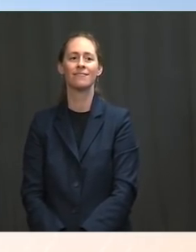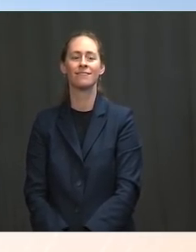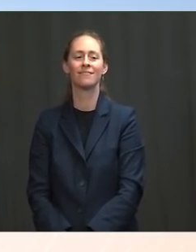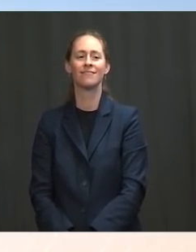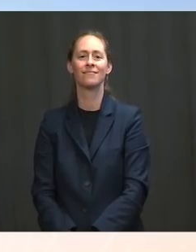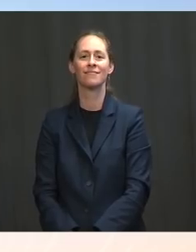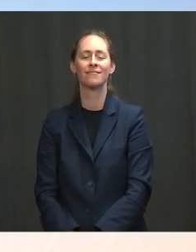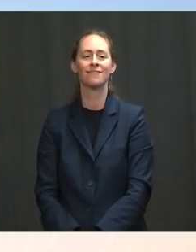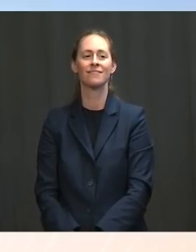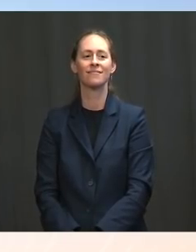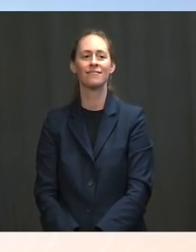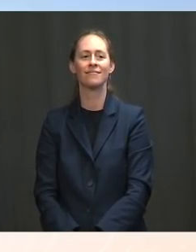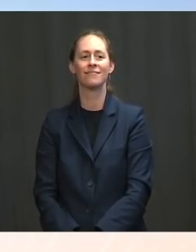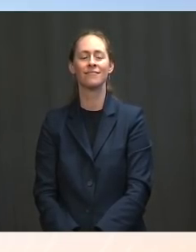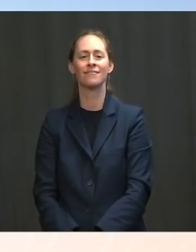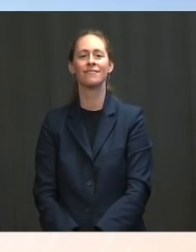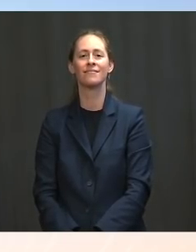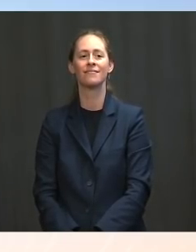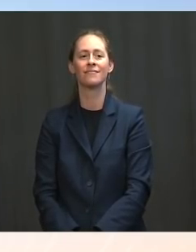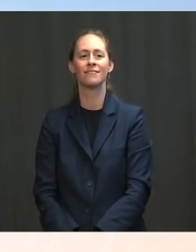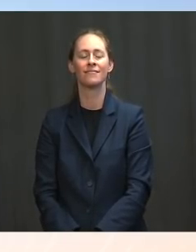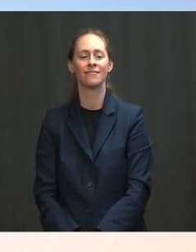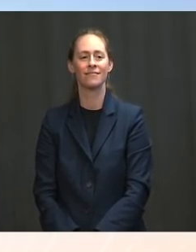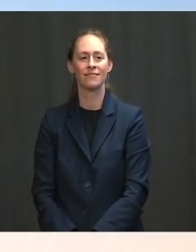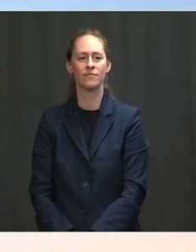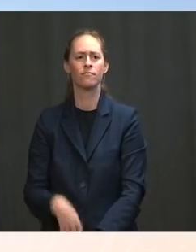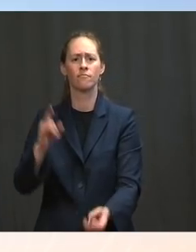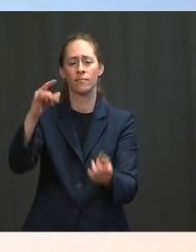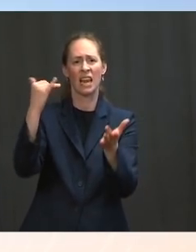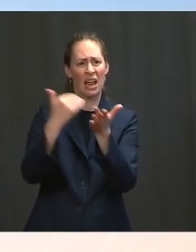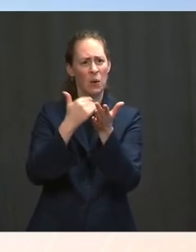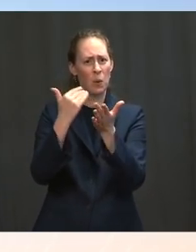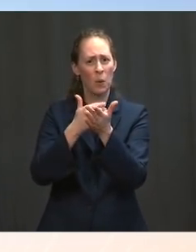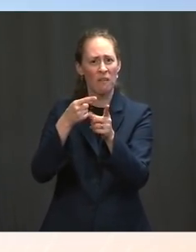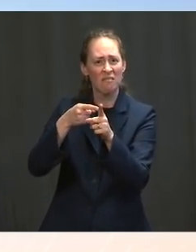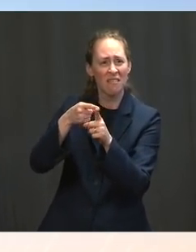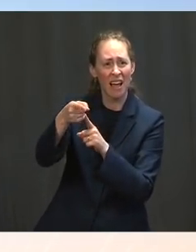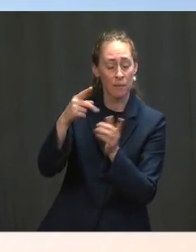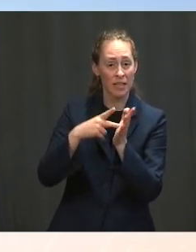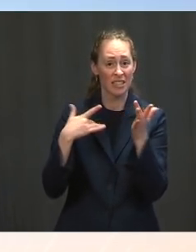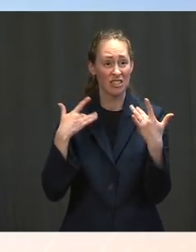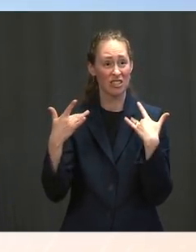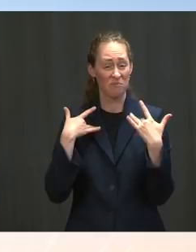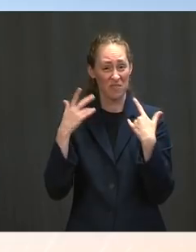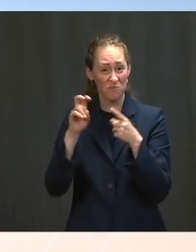The Press: And then, how is the spread of new variants informing travel restrictions into other countries --